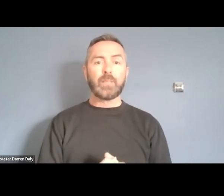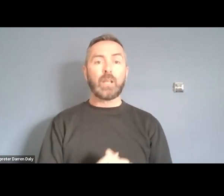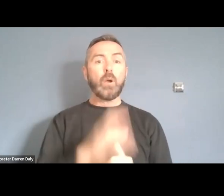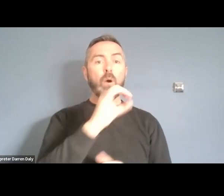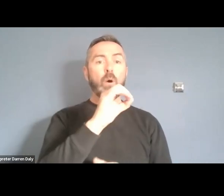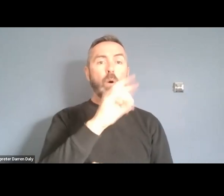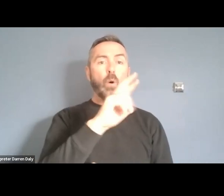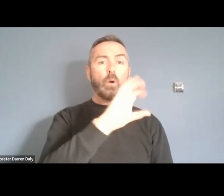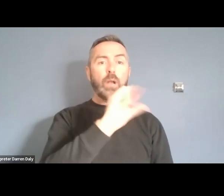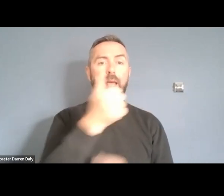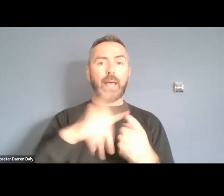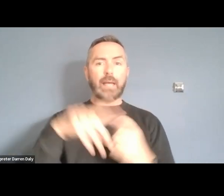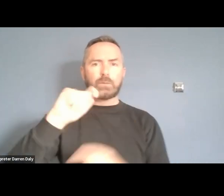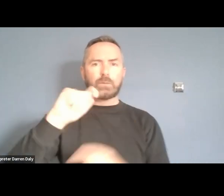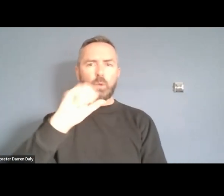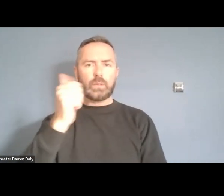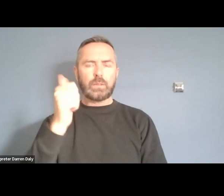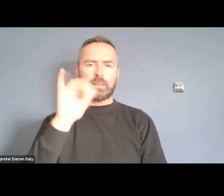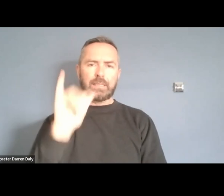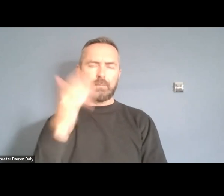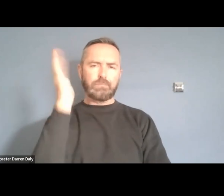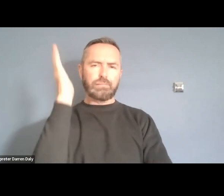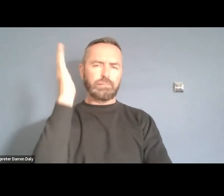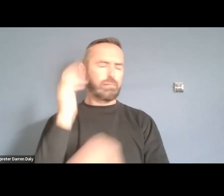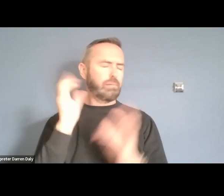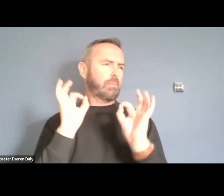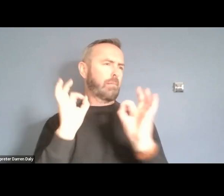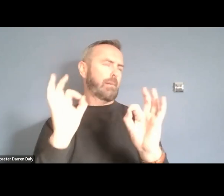important because data can sometimes be cold statistics, it's important to be able